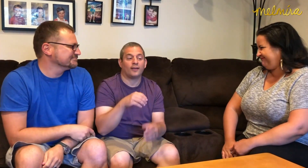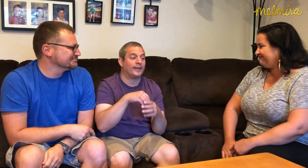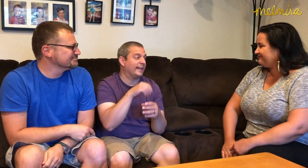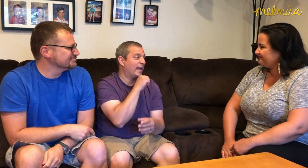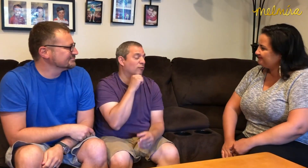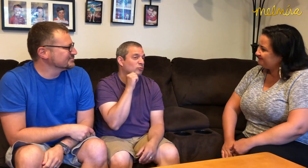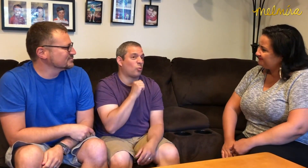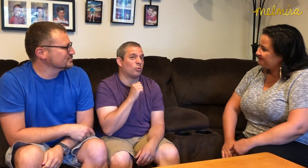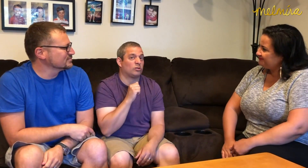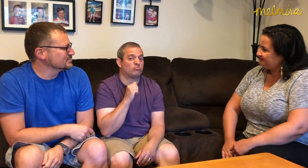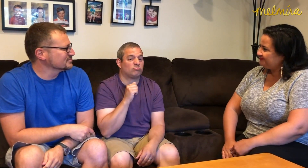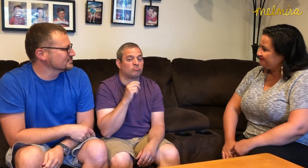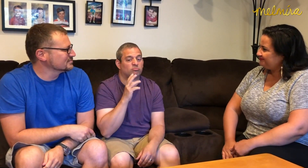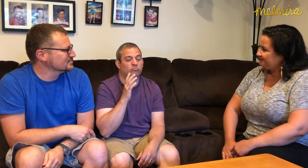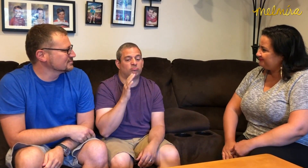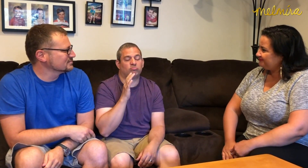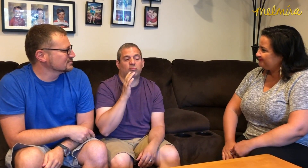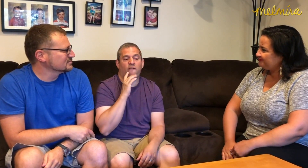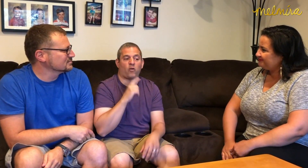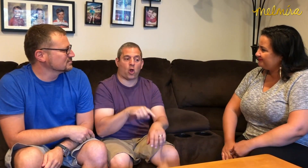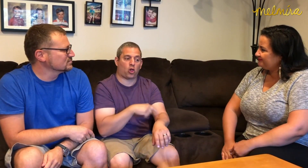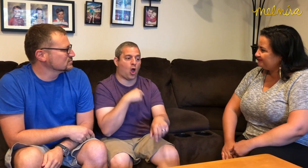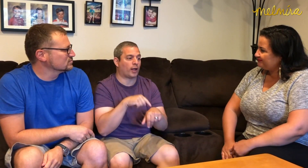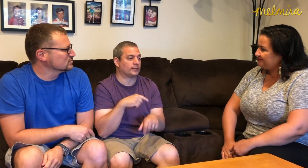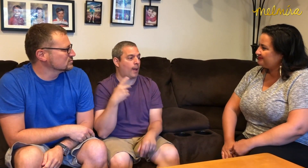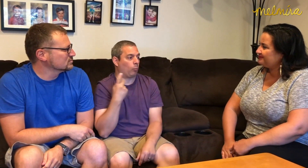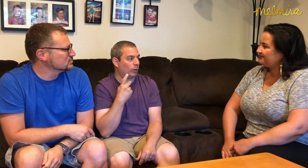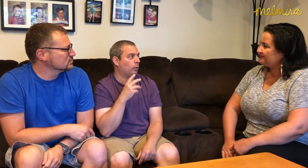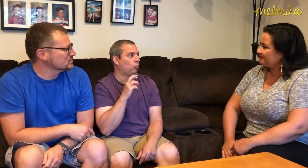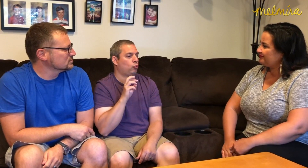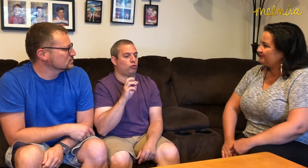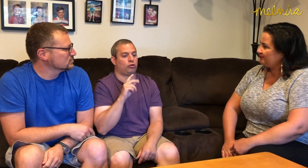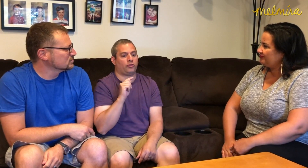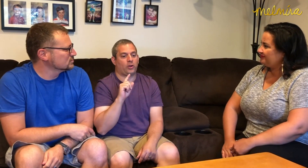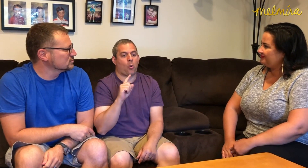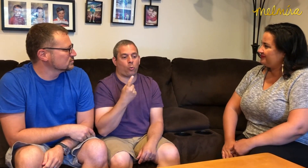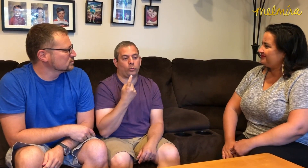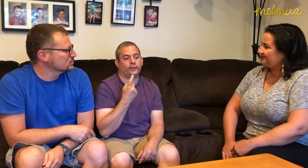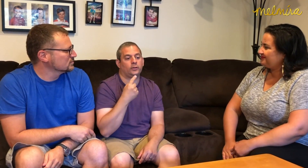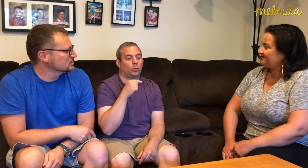In Arizona, for a long time, we were the only